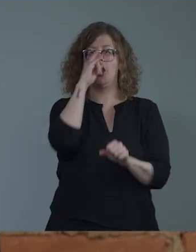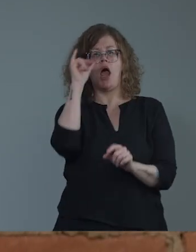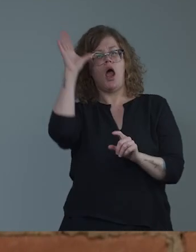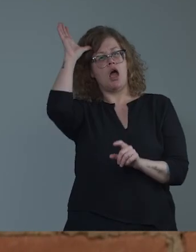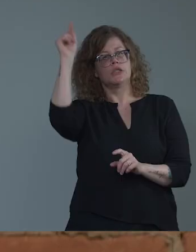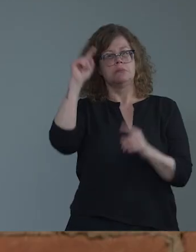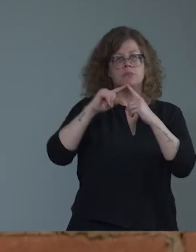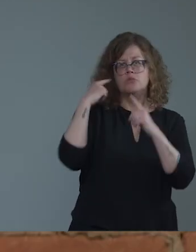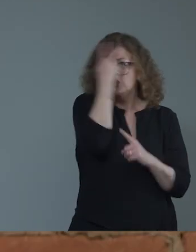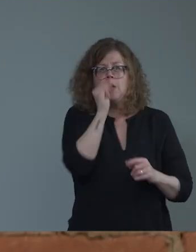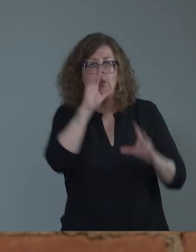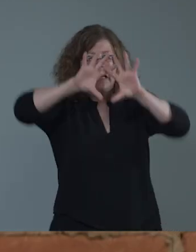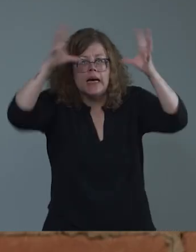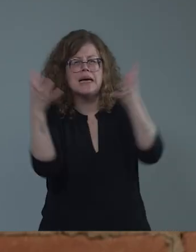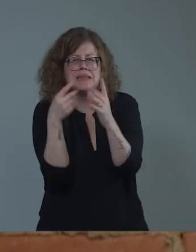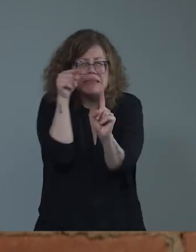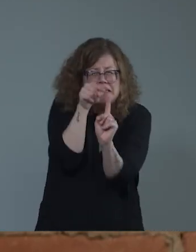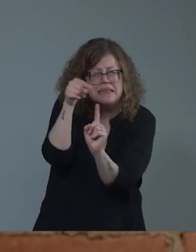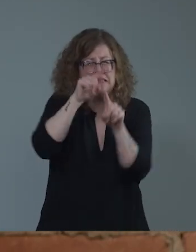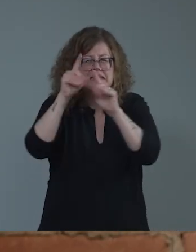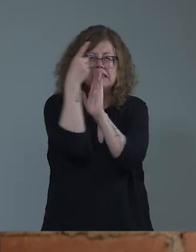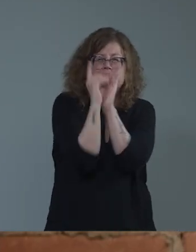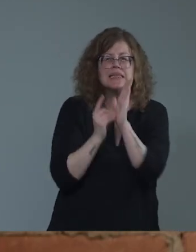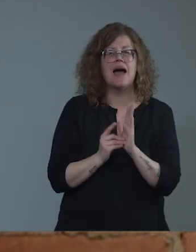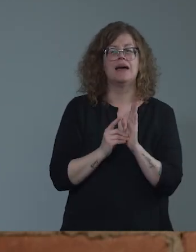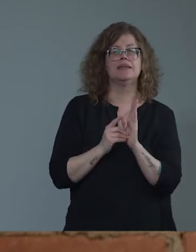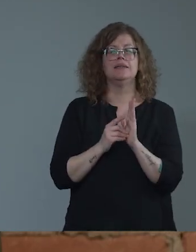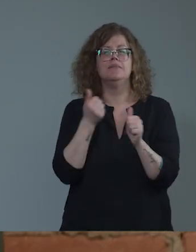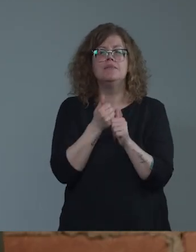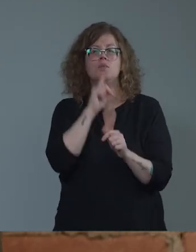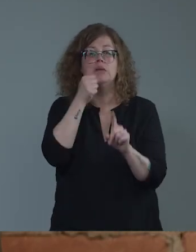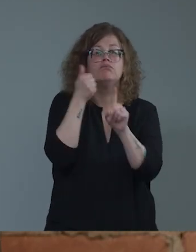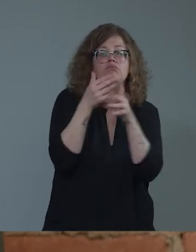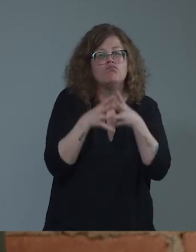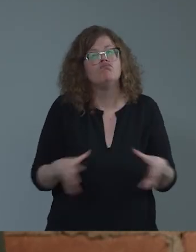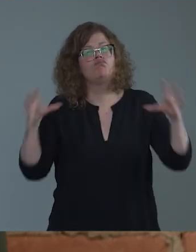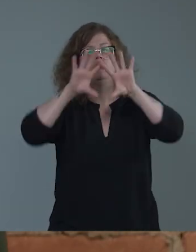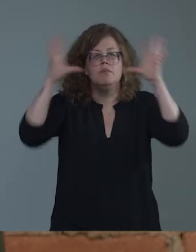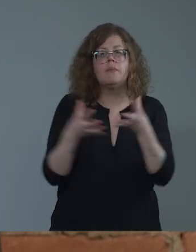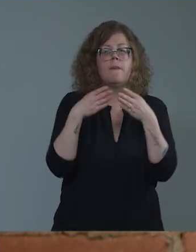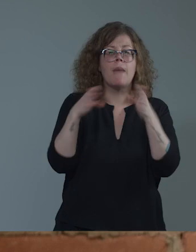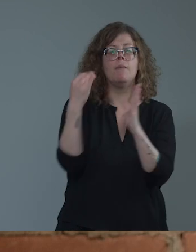show down to the little nitty gritty of all the screws, bolts, the the pennies that you're going